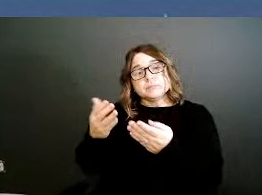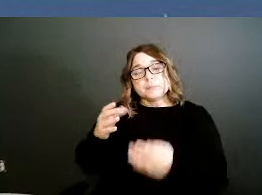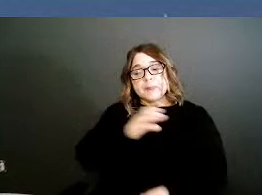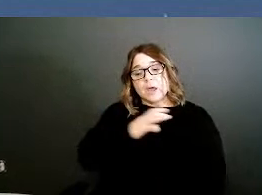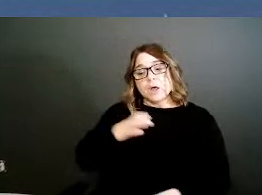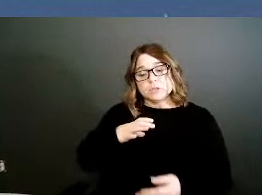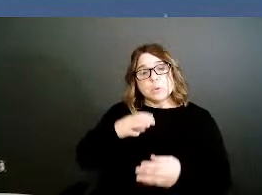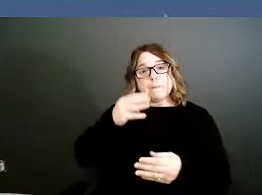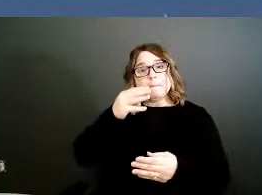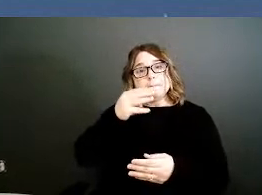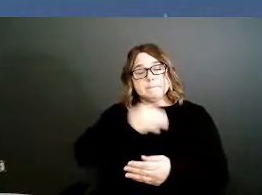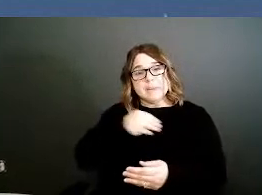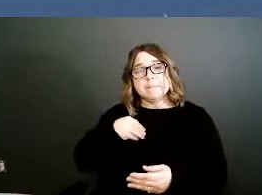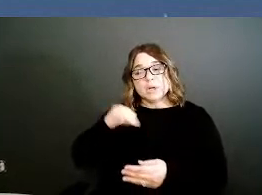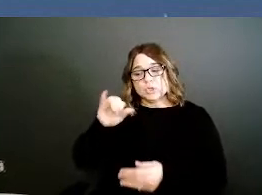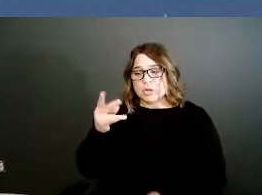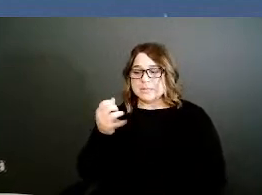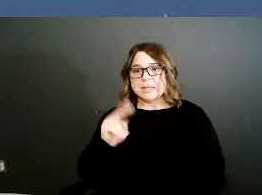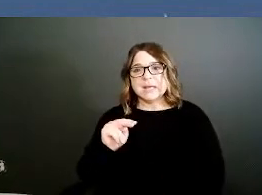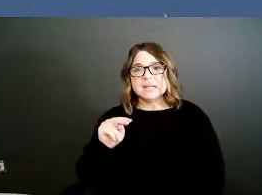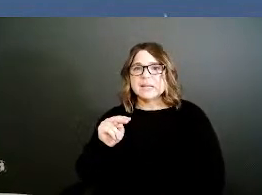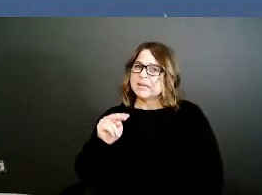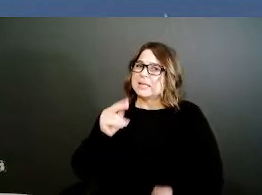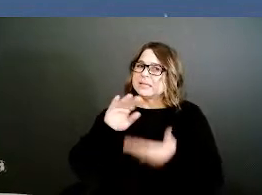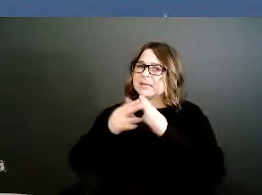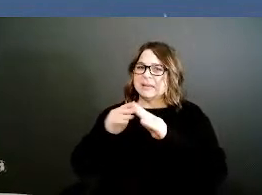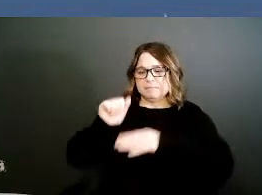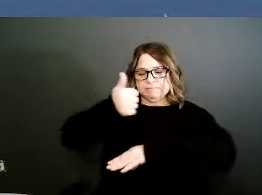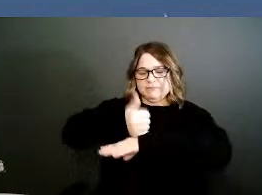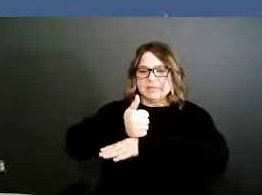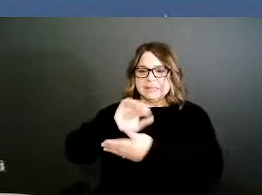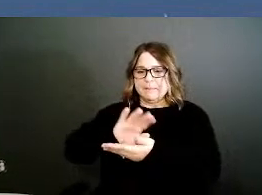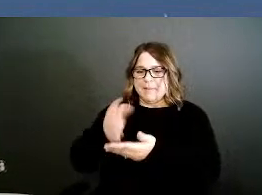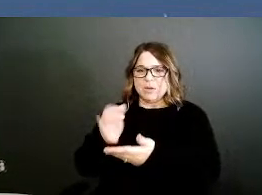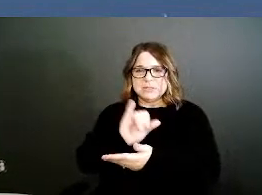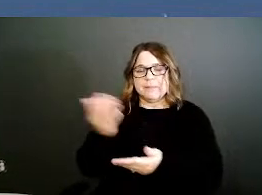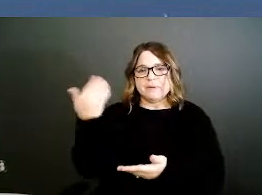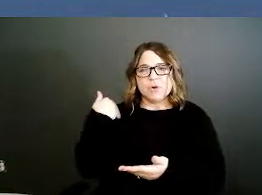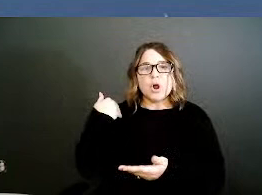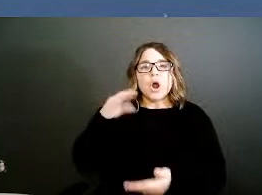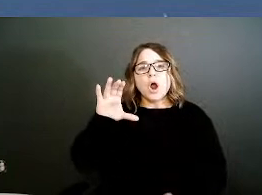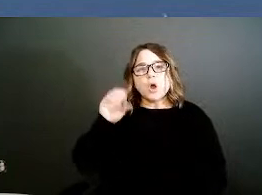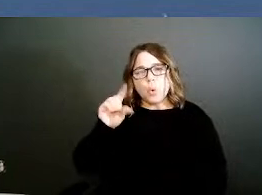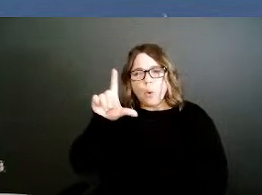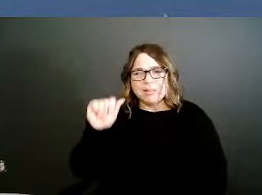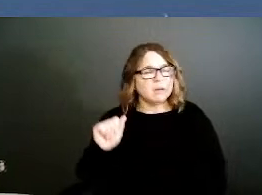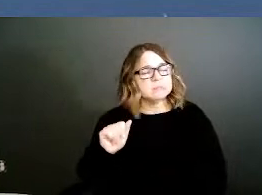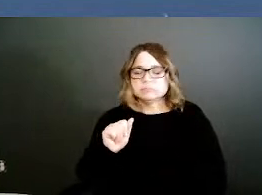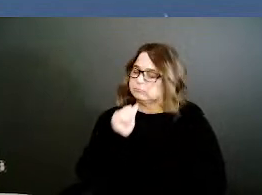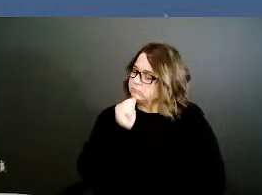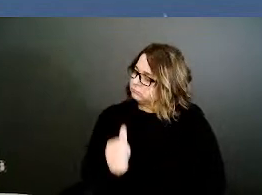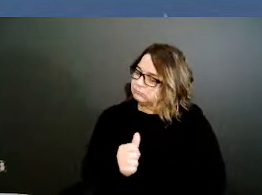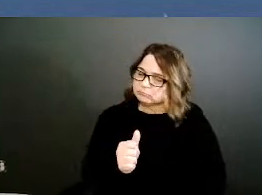SAID THAT THIS ISN'T A FIXED AMOUNT LIKE LAST TIME AND THAT WELL, NO, IT IS A FIXED AMOUNT, IT'S JUST STATED